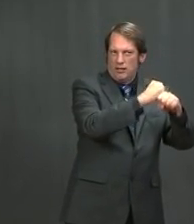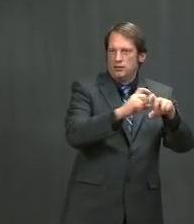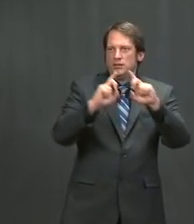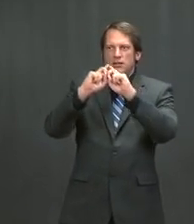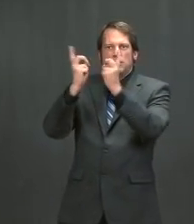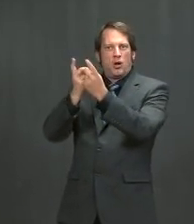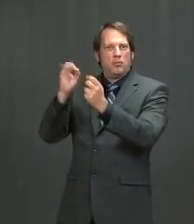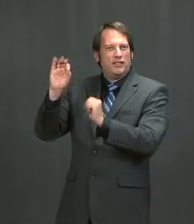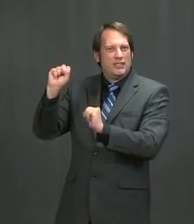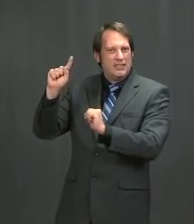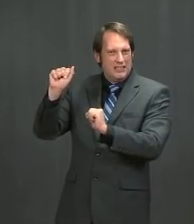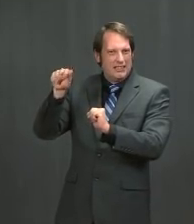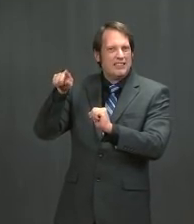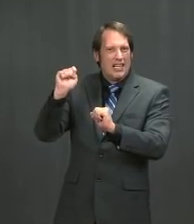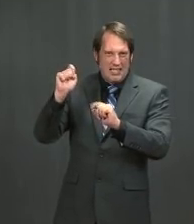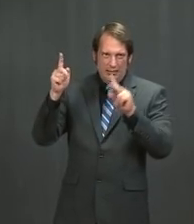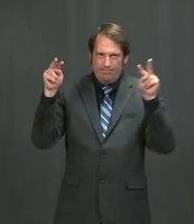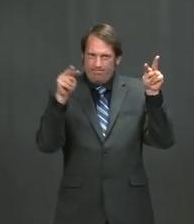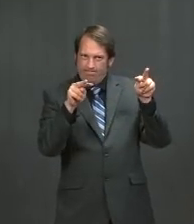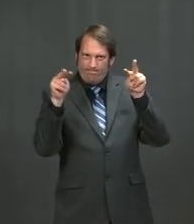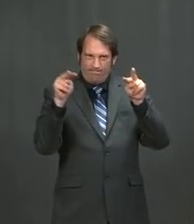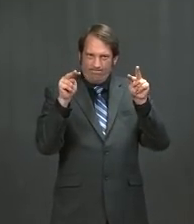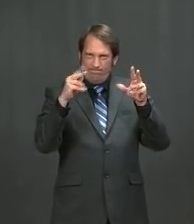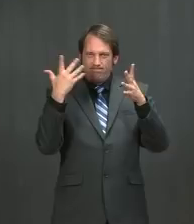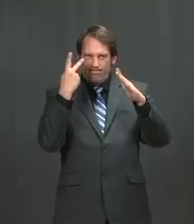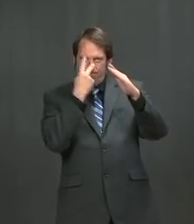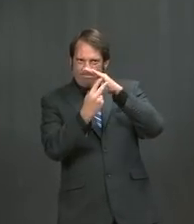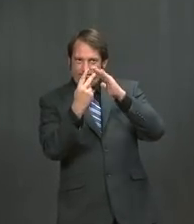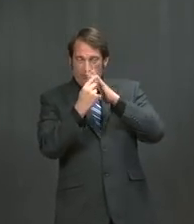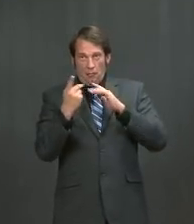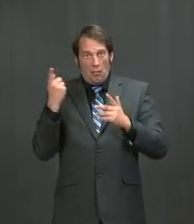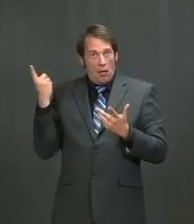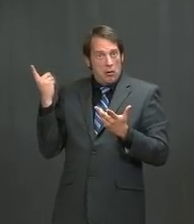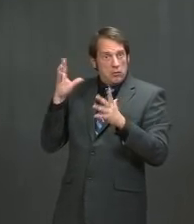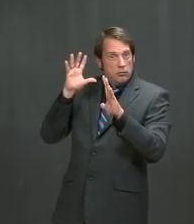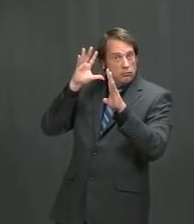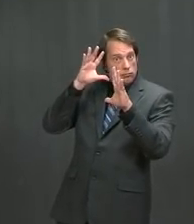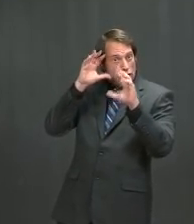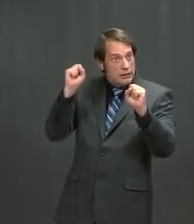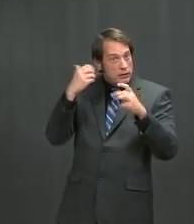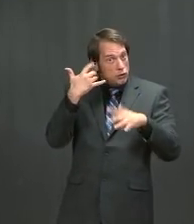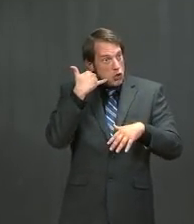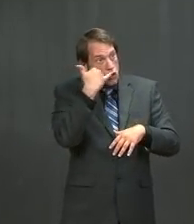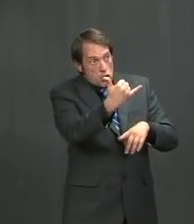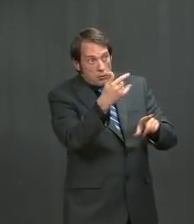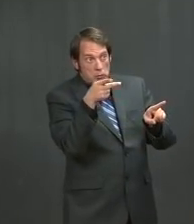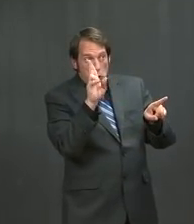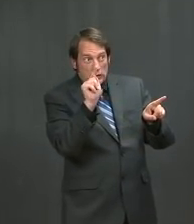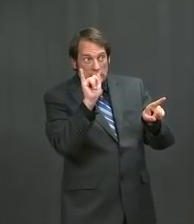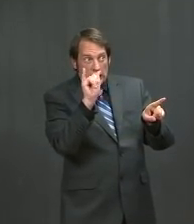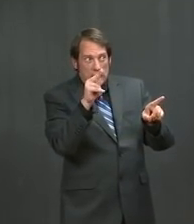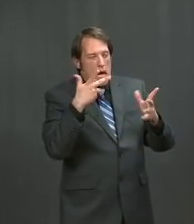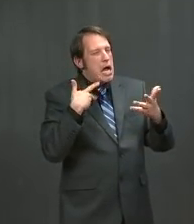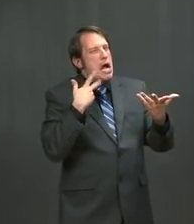The Press: Okay. And just one more. Ms. Psaki: And he, of course, spoke with the -- with the President of Ukraine on Friday as well -- The Press: That's right. Ms. Psaki: -- about this specific issue.